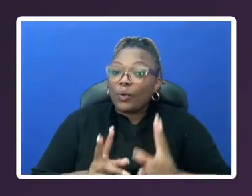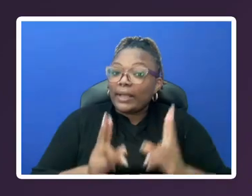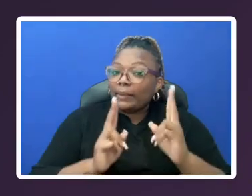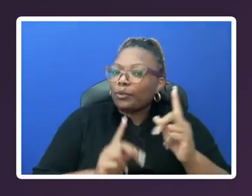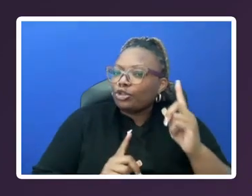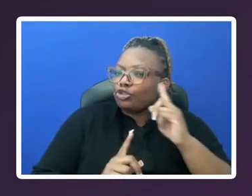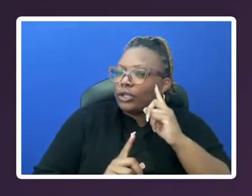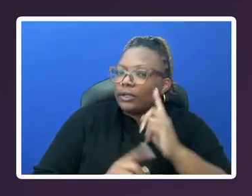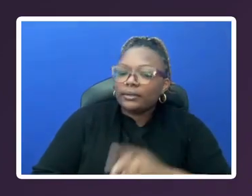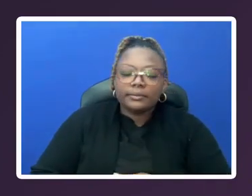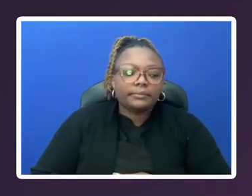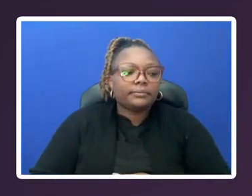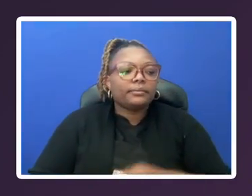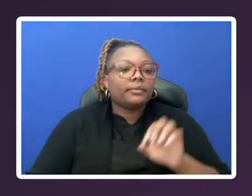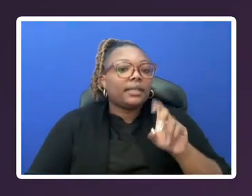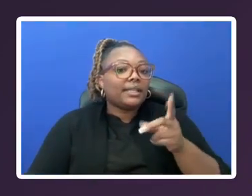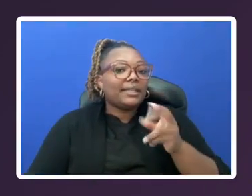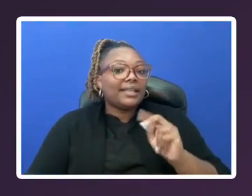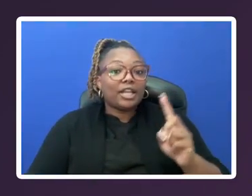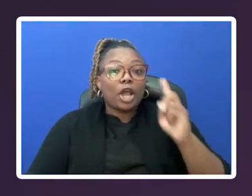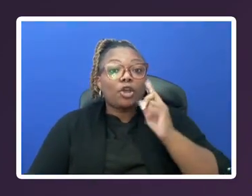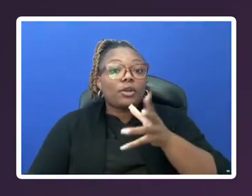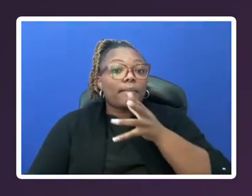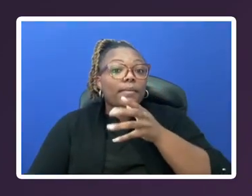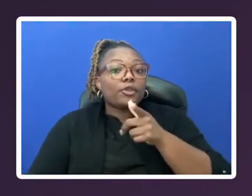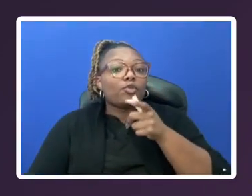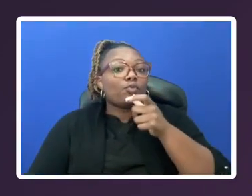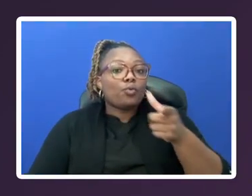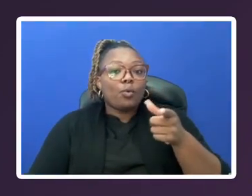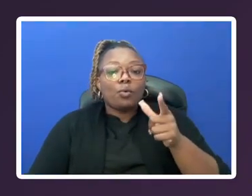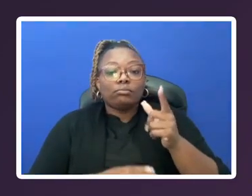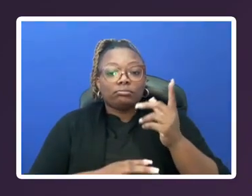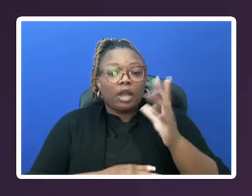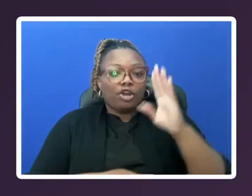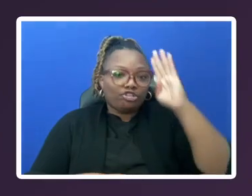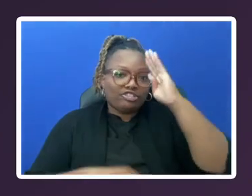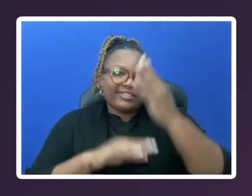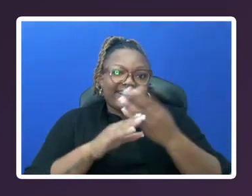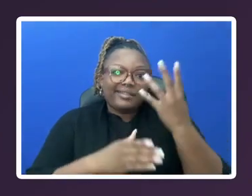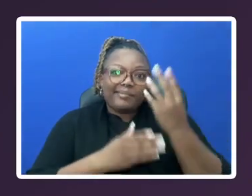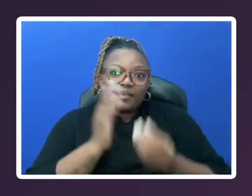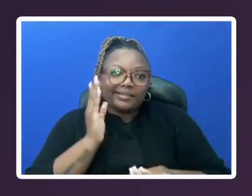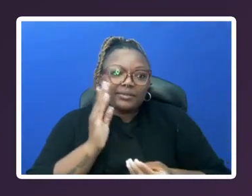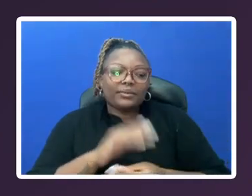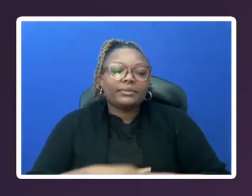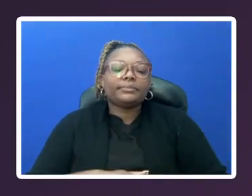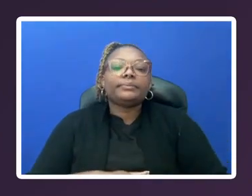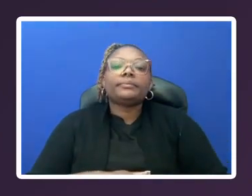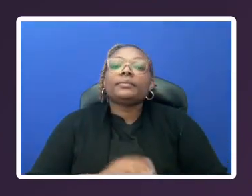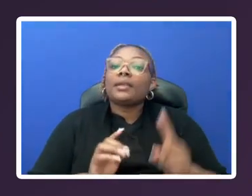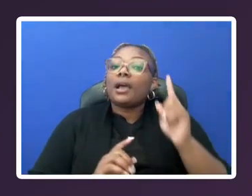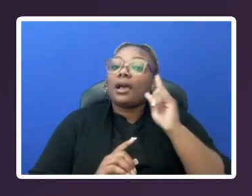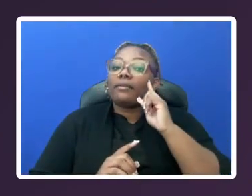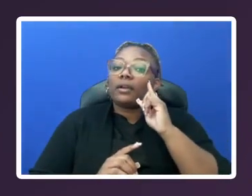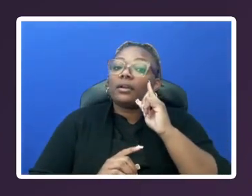I heard a mother who tragically lost her son. I heard some form of the word devastating